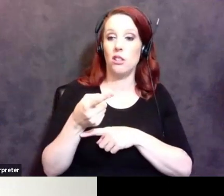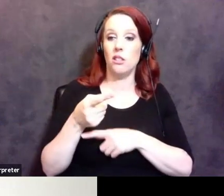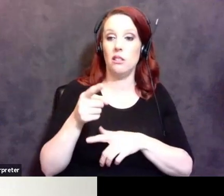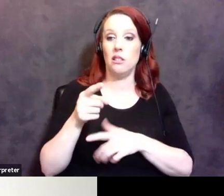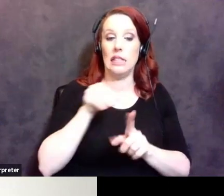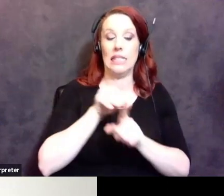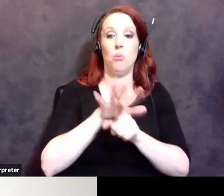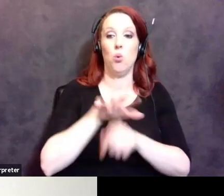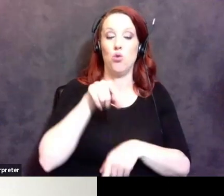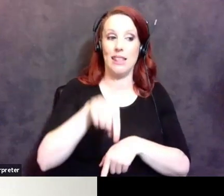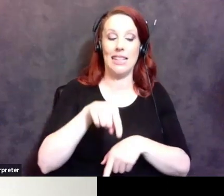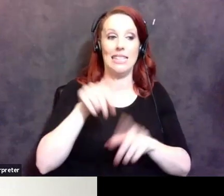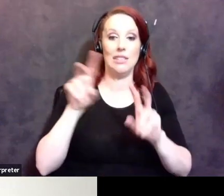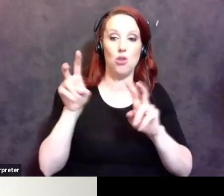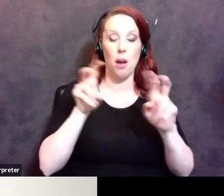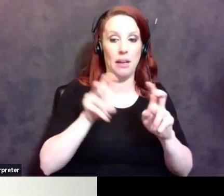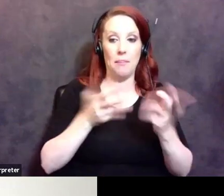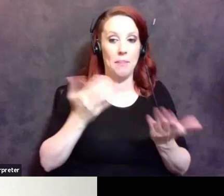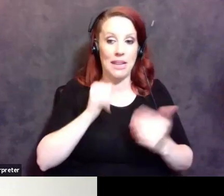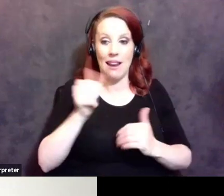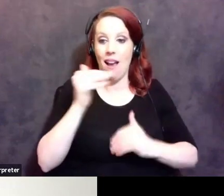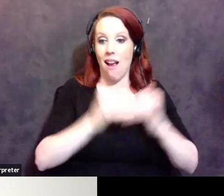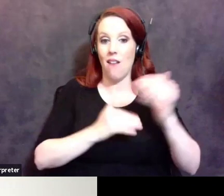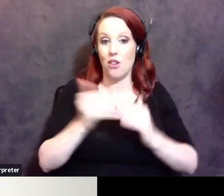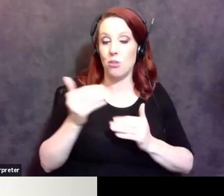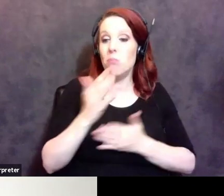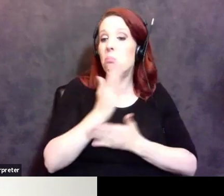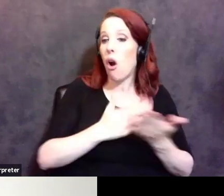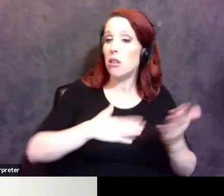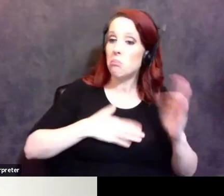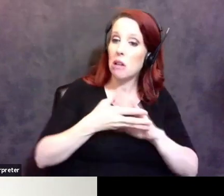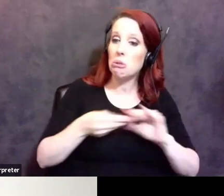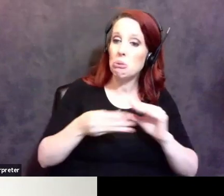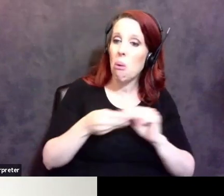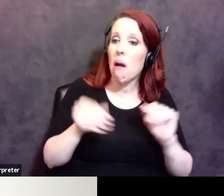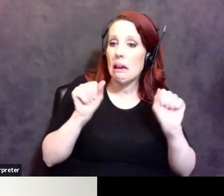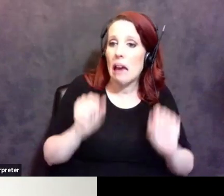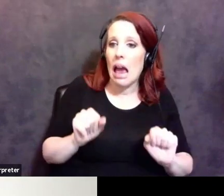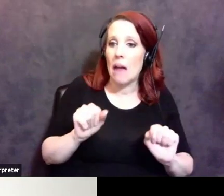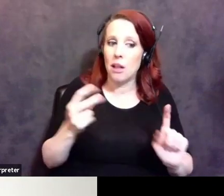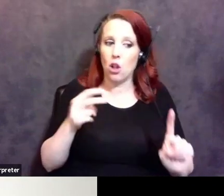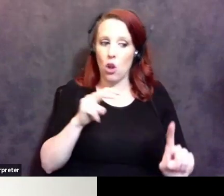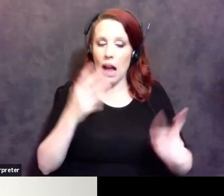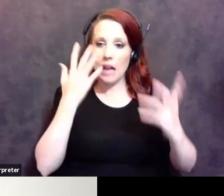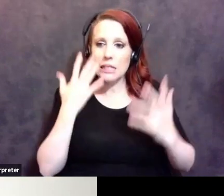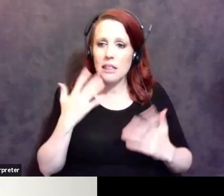There are parts of my story that are sad and that can be seen as sad but I have been thinking a lot